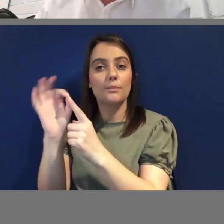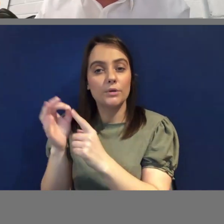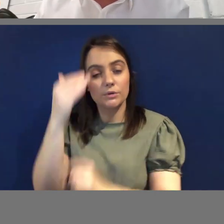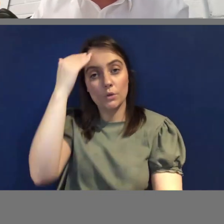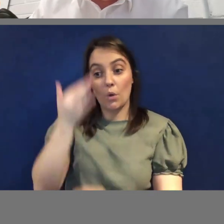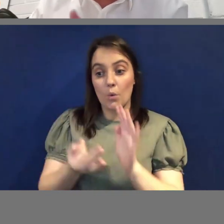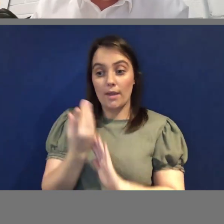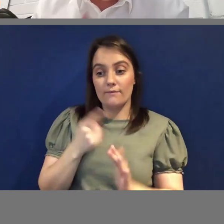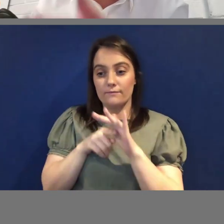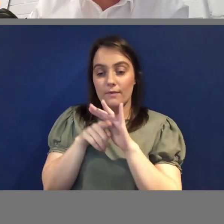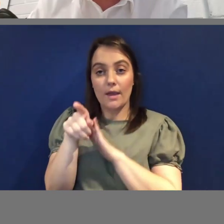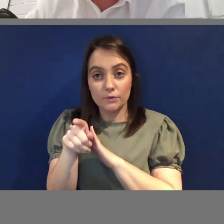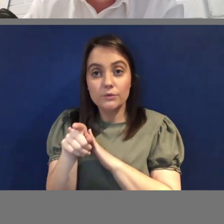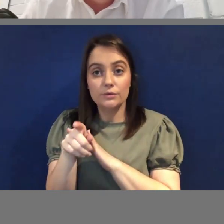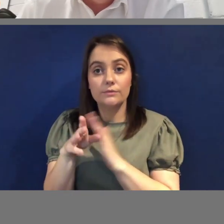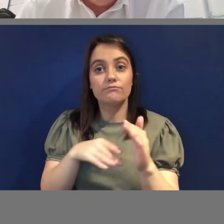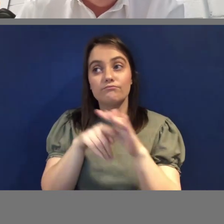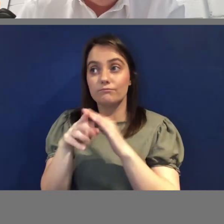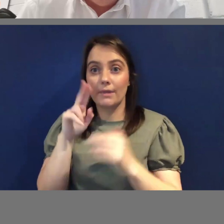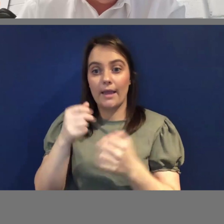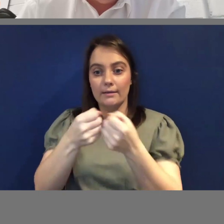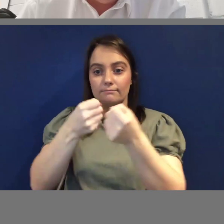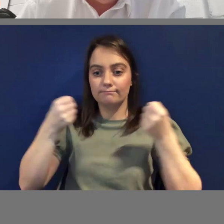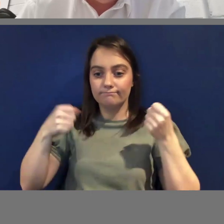the building so they open the doors they can get out then the next thing is they need to be able